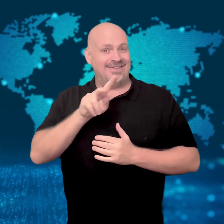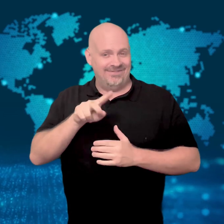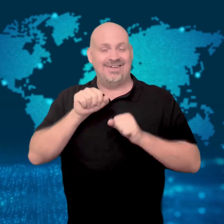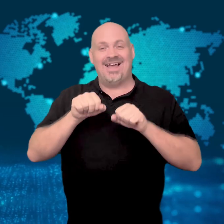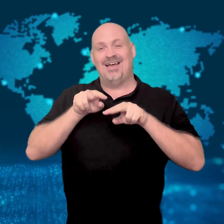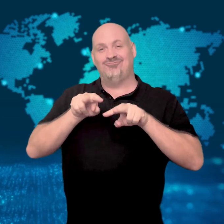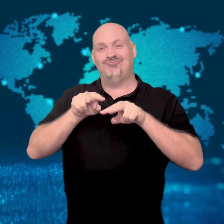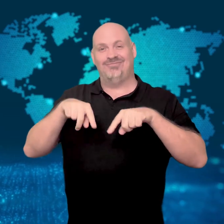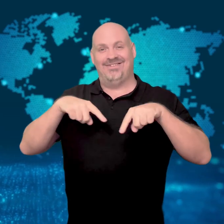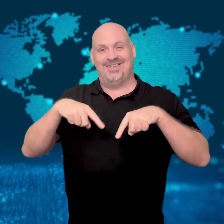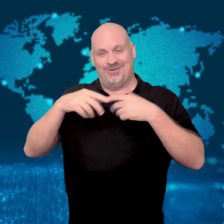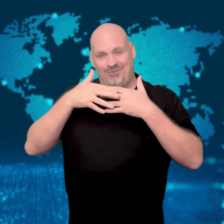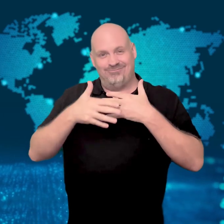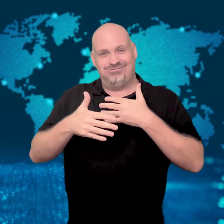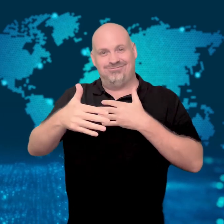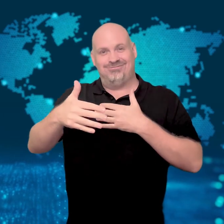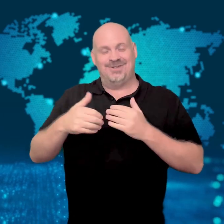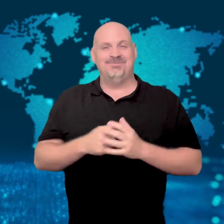to get new video updates!